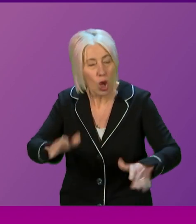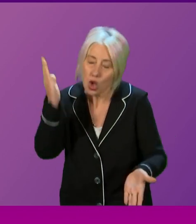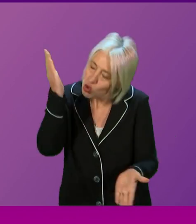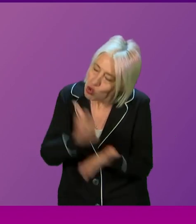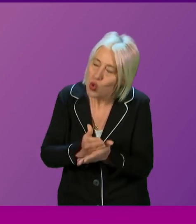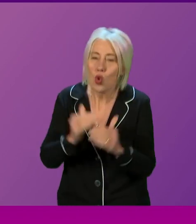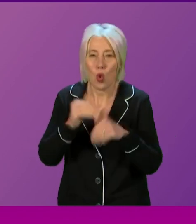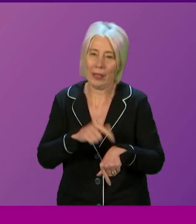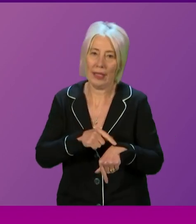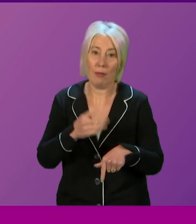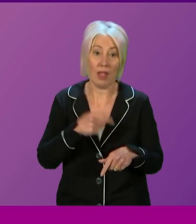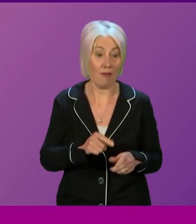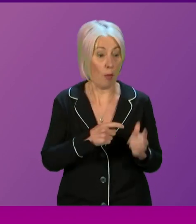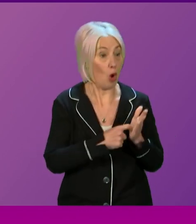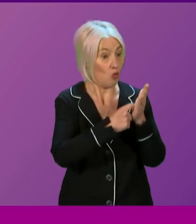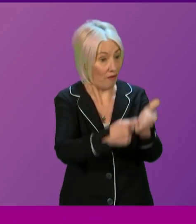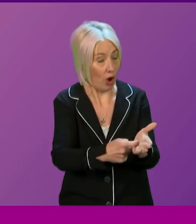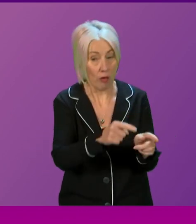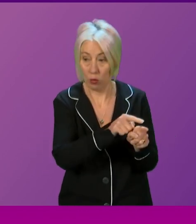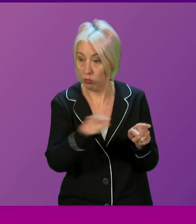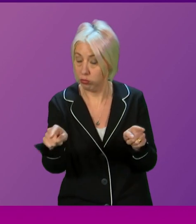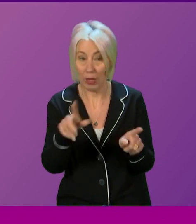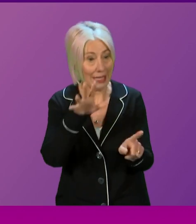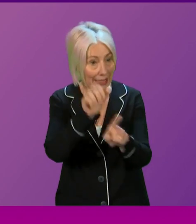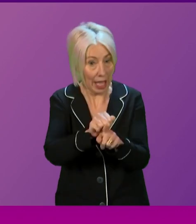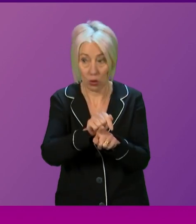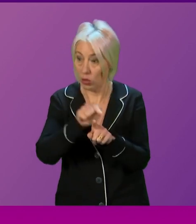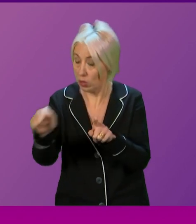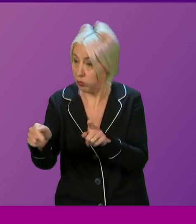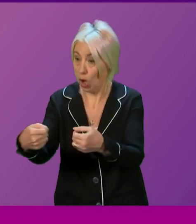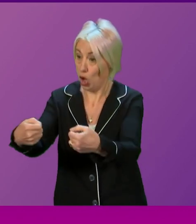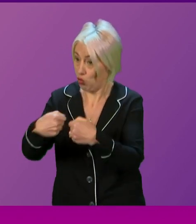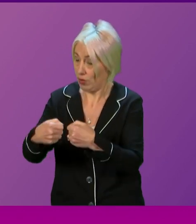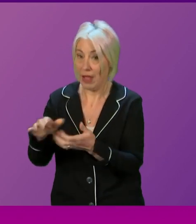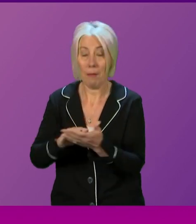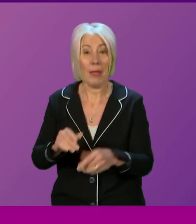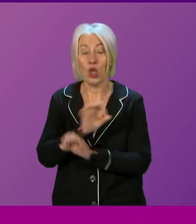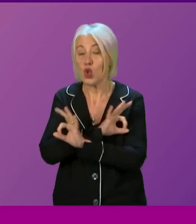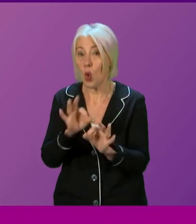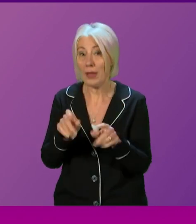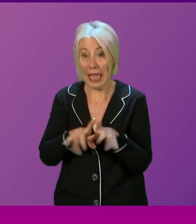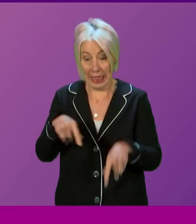to diagnosis and the start of treatment, so that no child is abandoned, like Charlie has